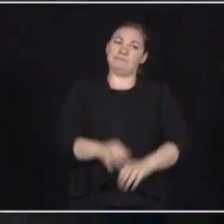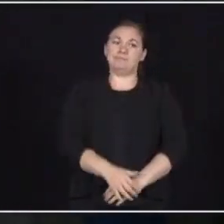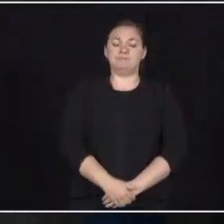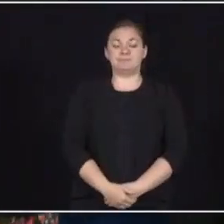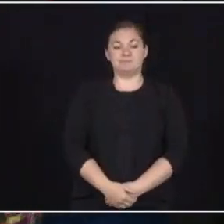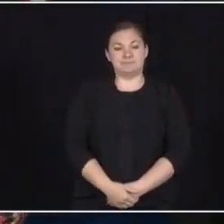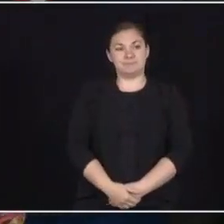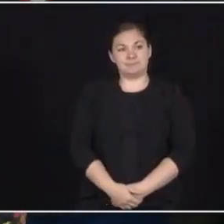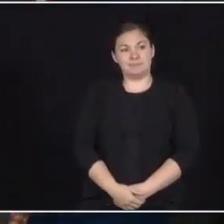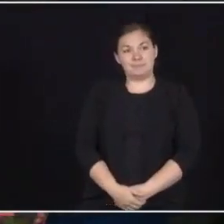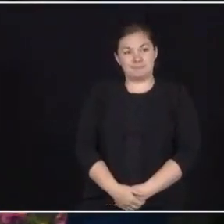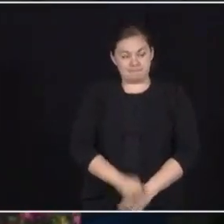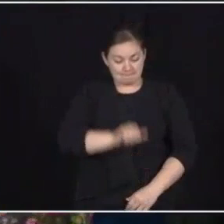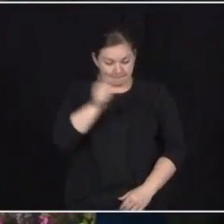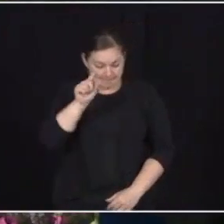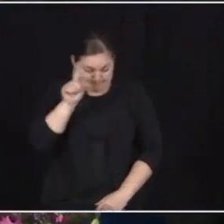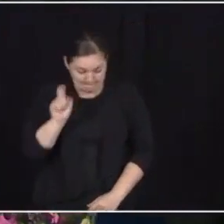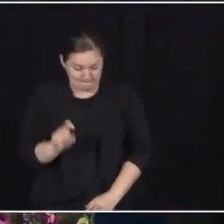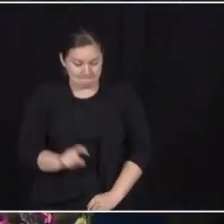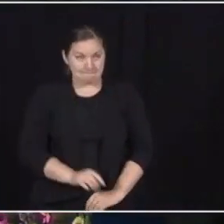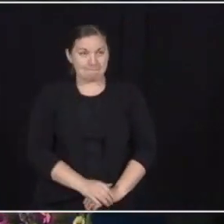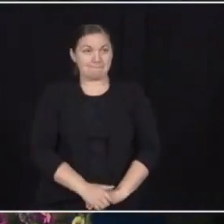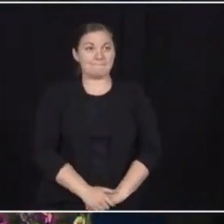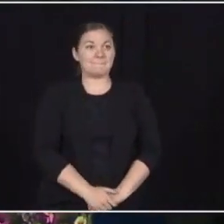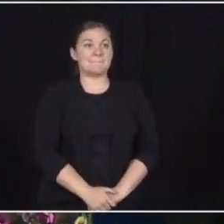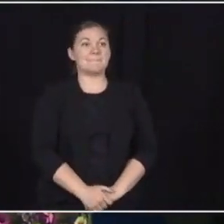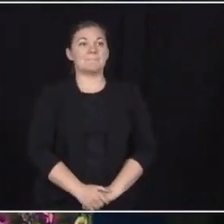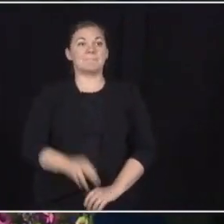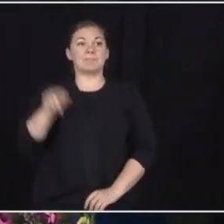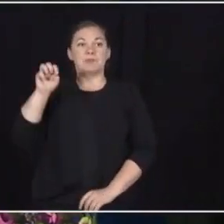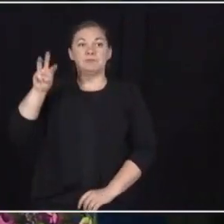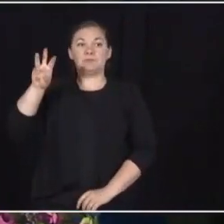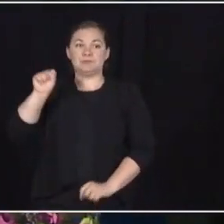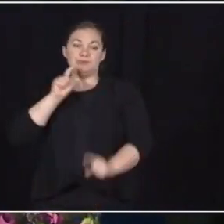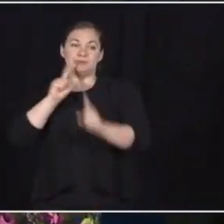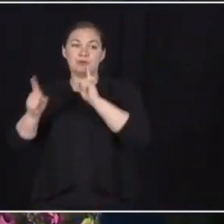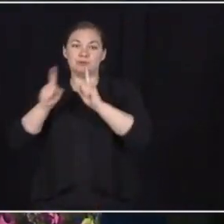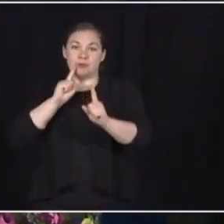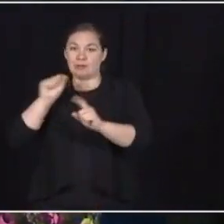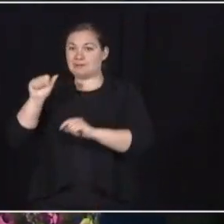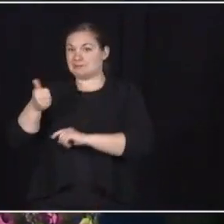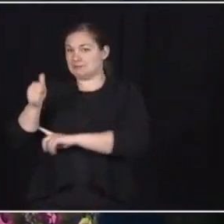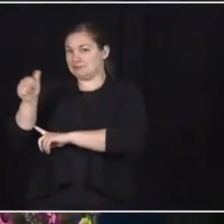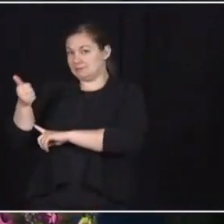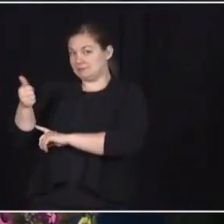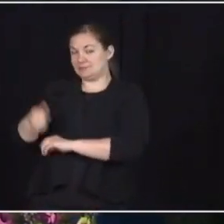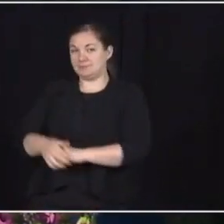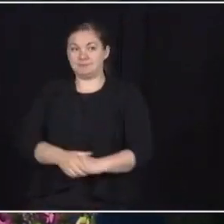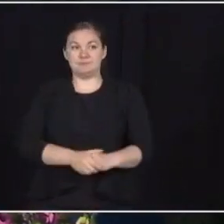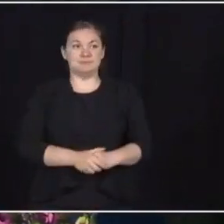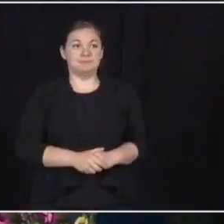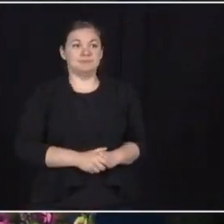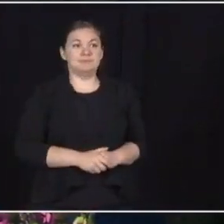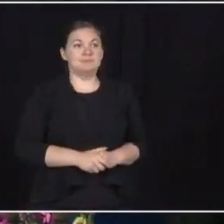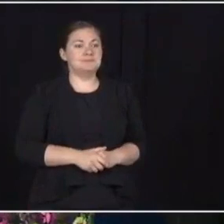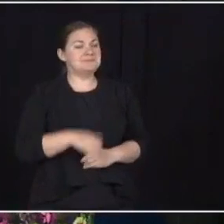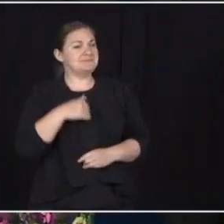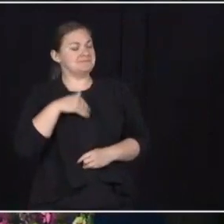So, we want to make sure that we can keep everybody in Ontario safe and healthy. Next question. Next question comes from news talk 1010.